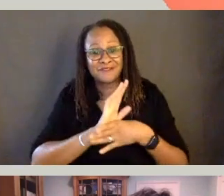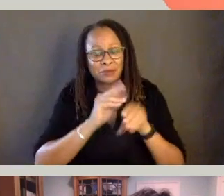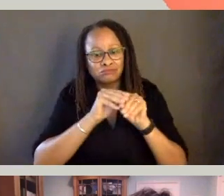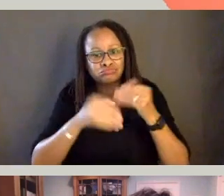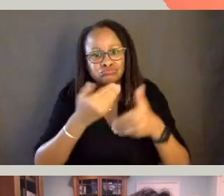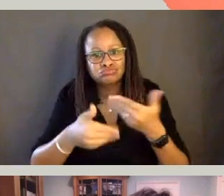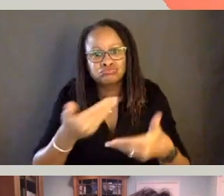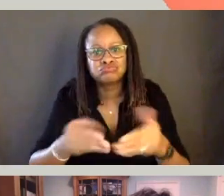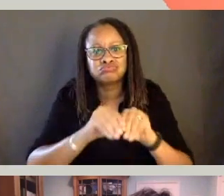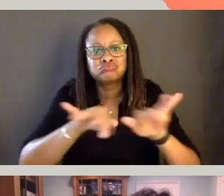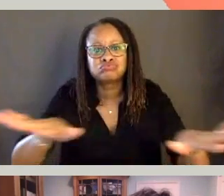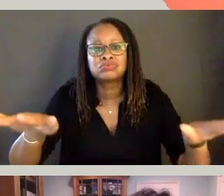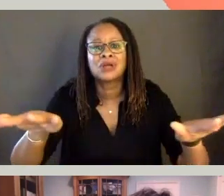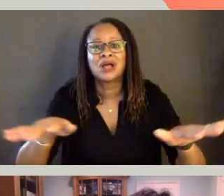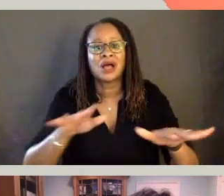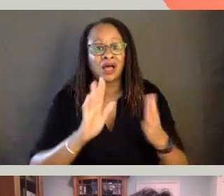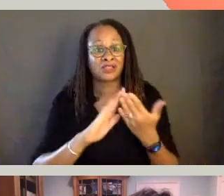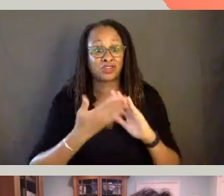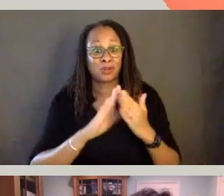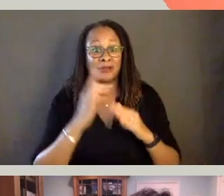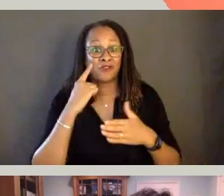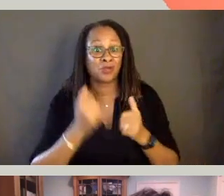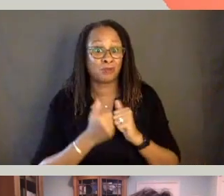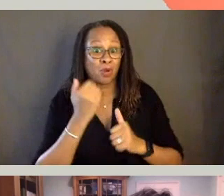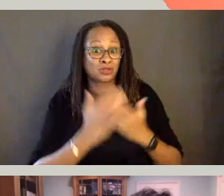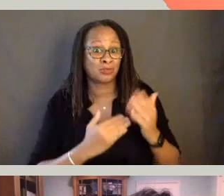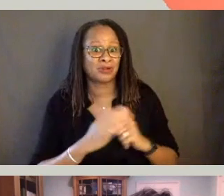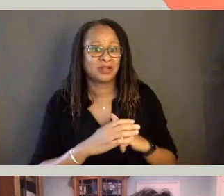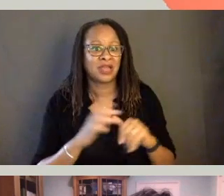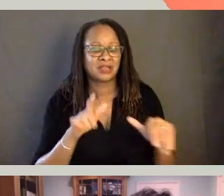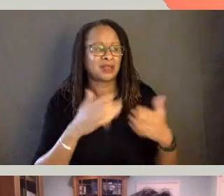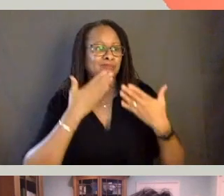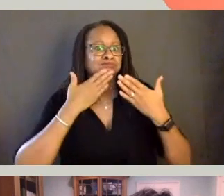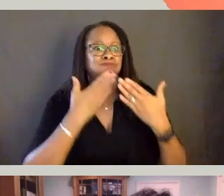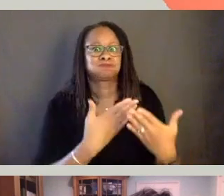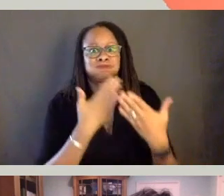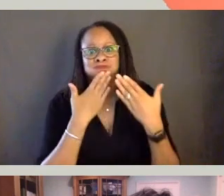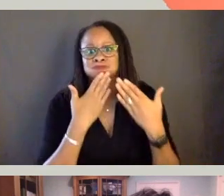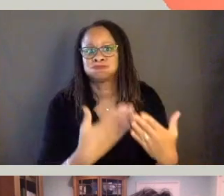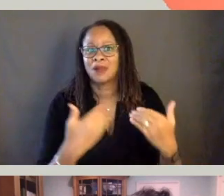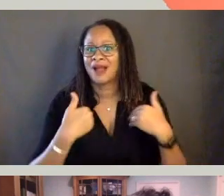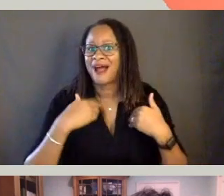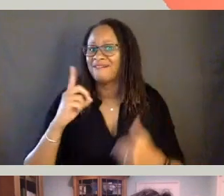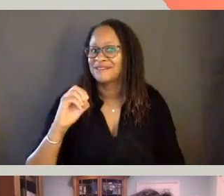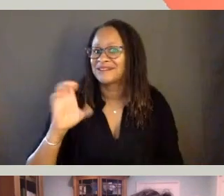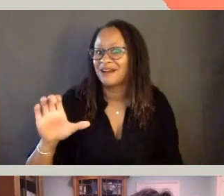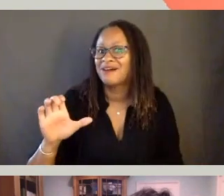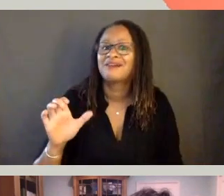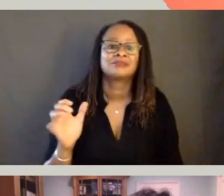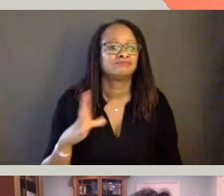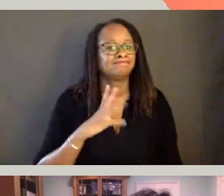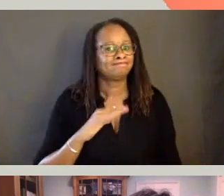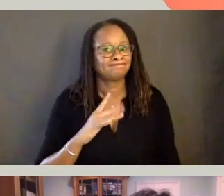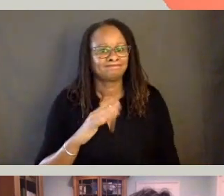the community, for the most part, as far as I know, is just so grateful to have the document, because especially this summer,